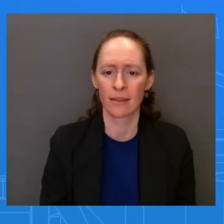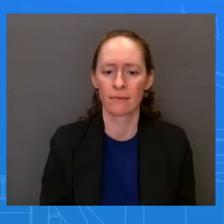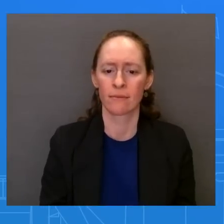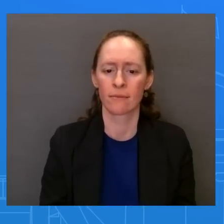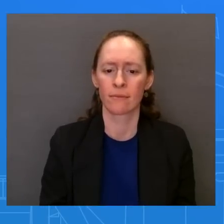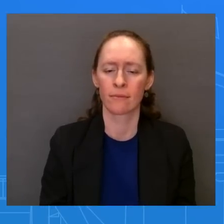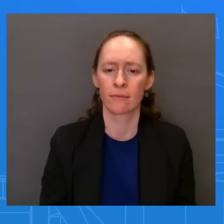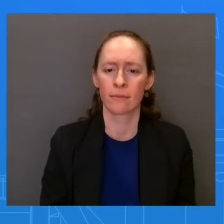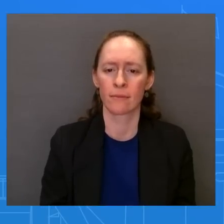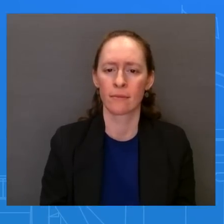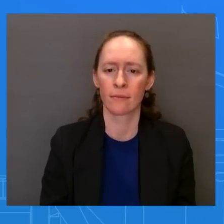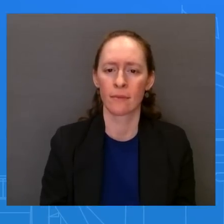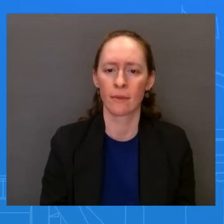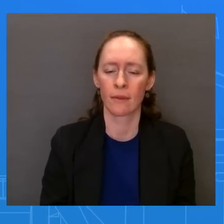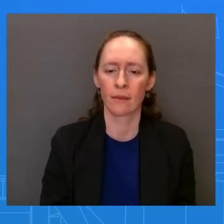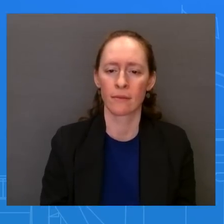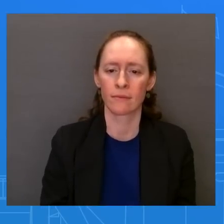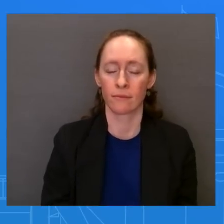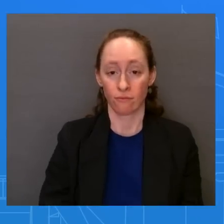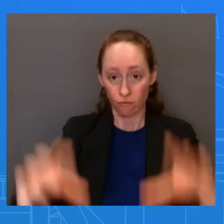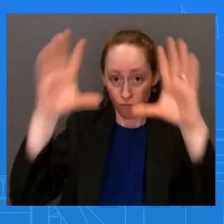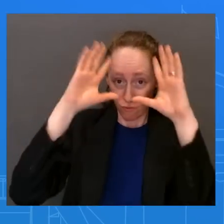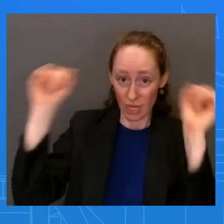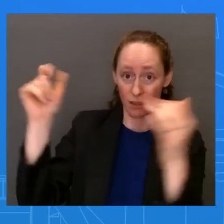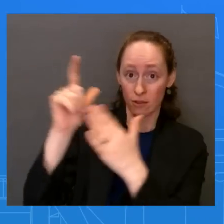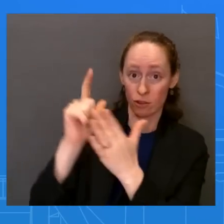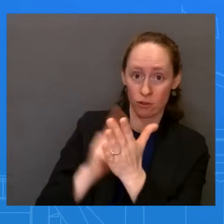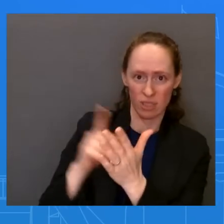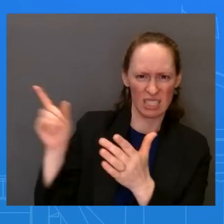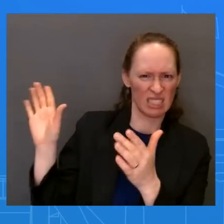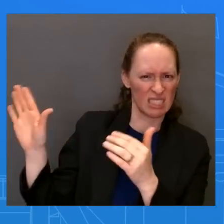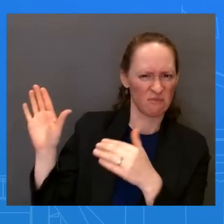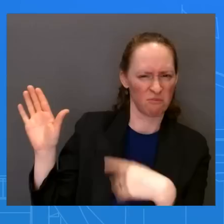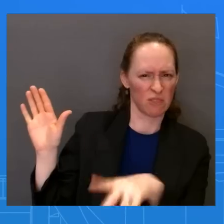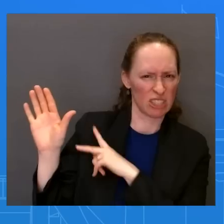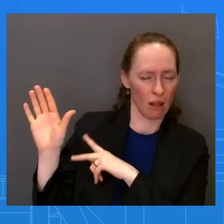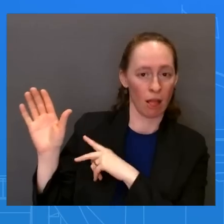that one of the reasons why -- and Ian Sams, your colleague, who represent -- who speaks on behalf of the Special Counsel